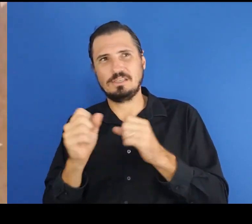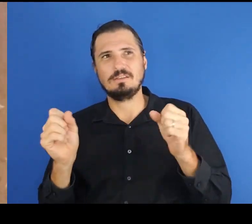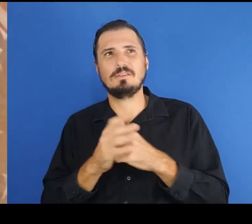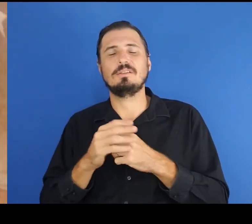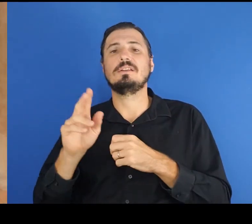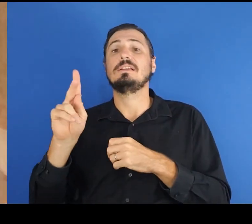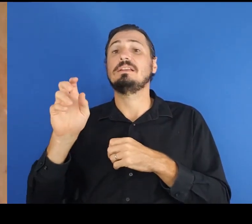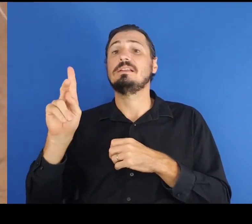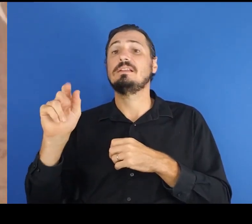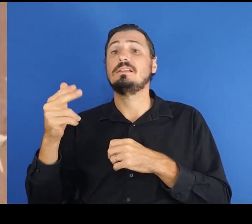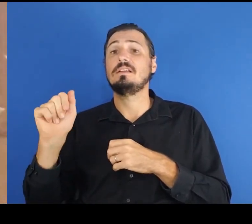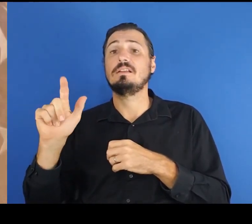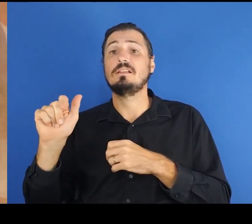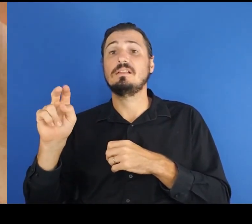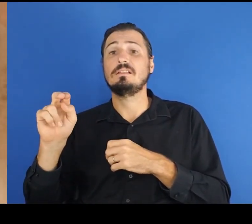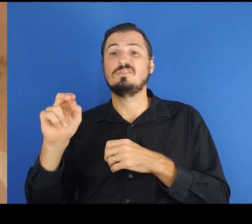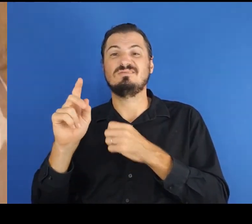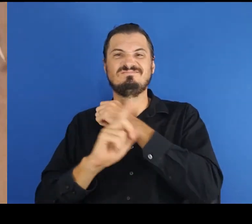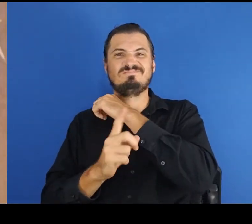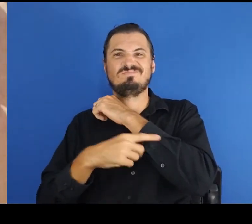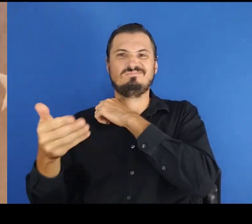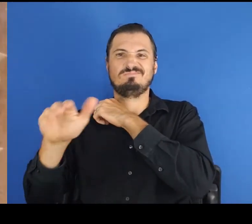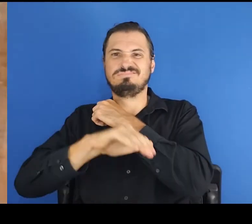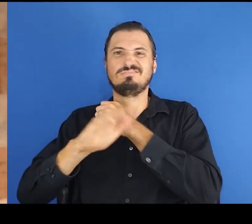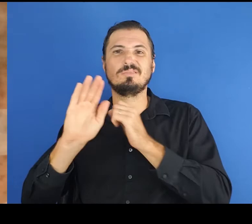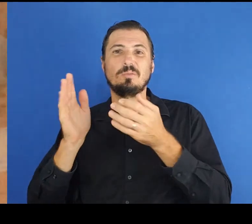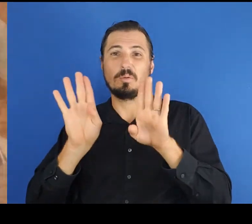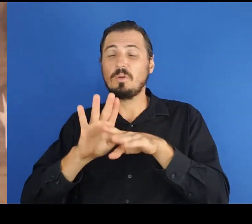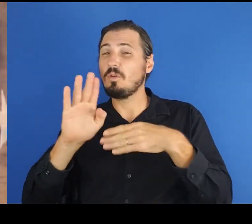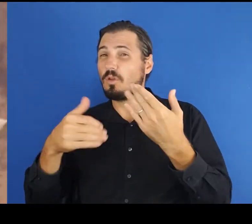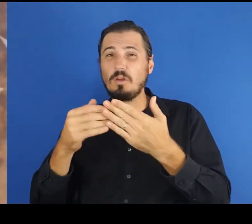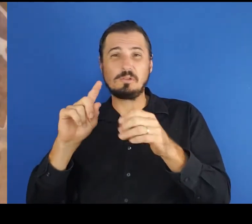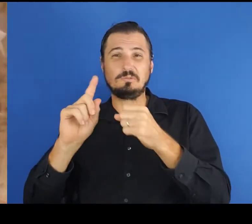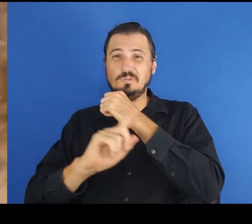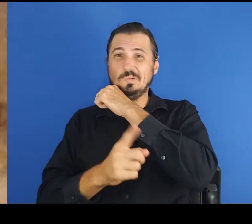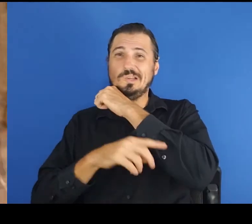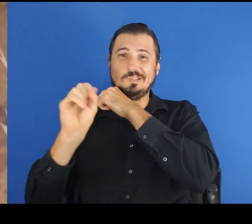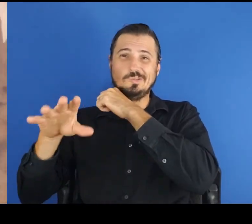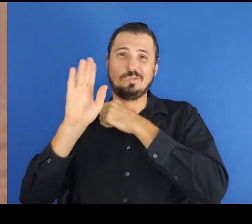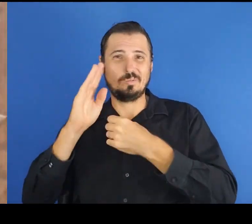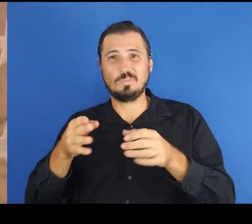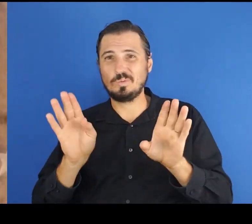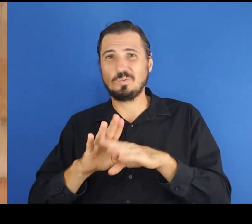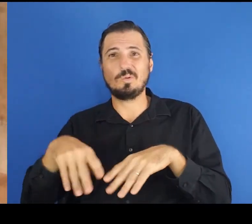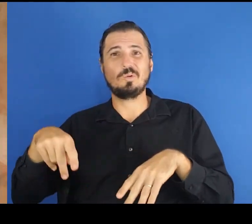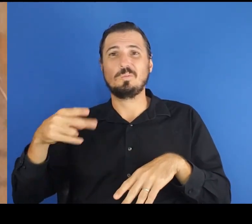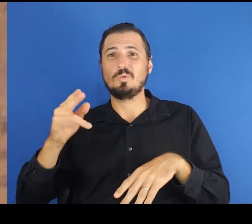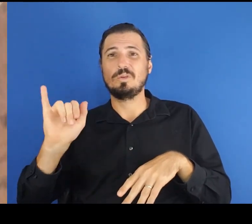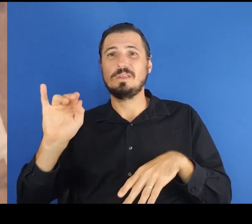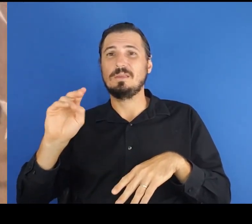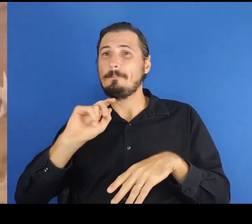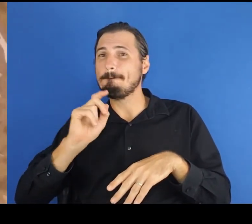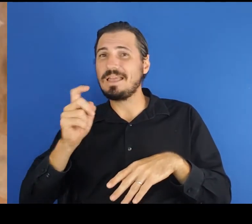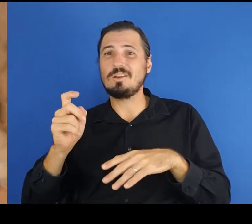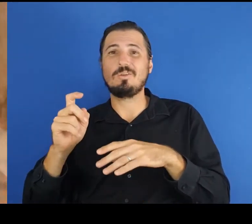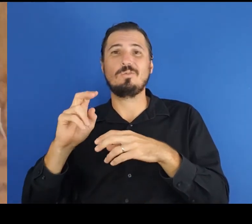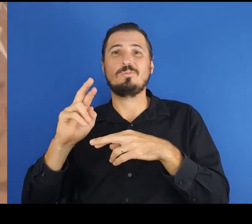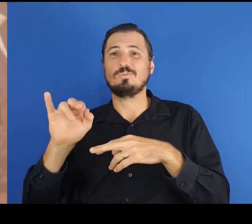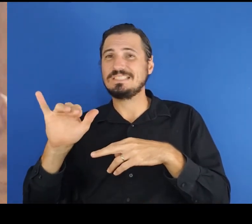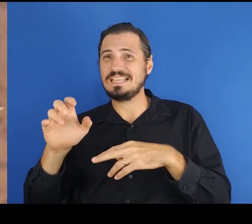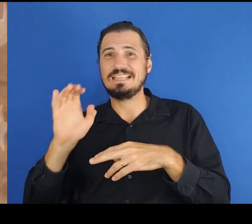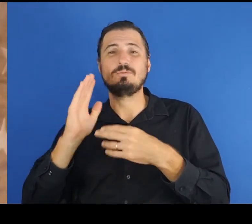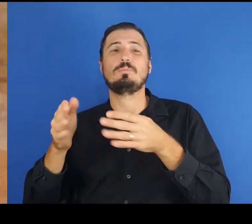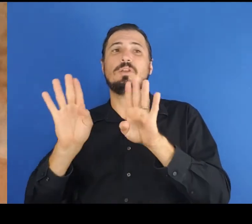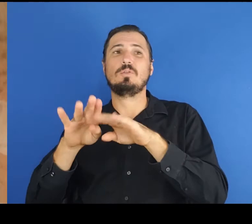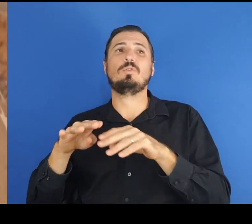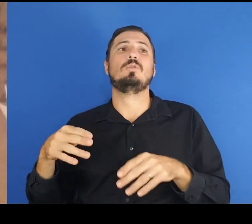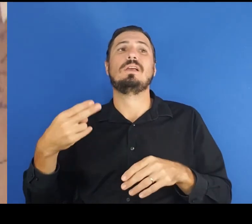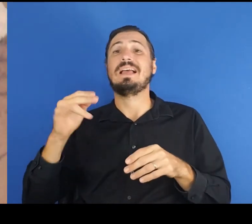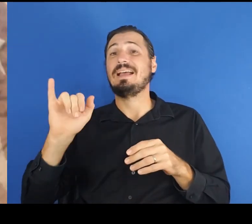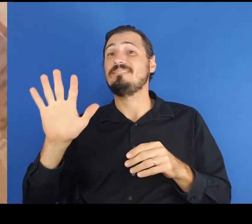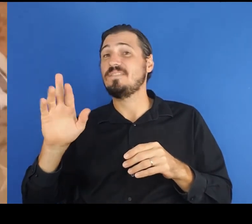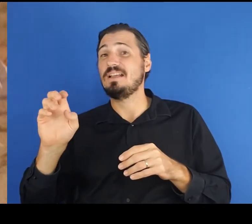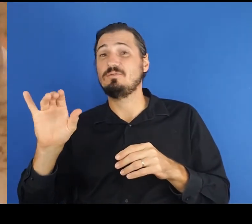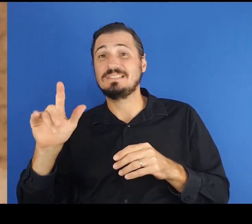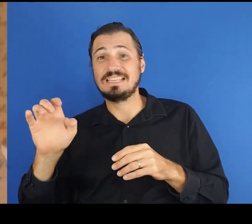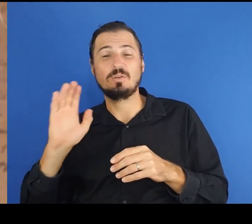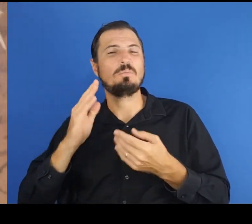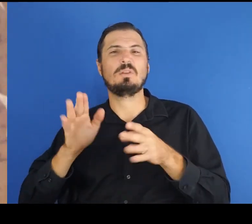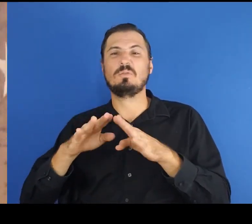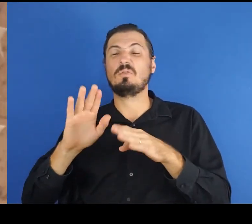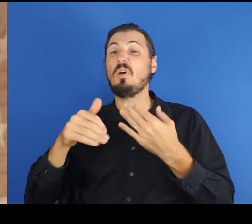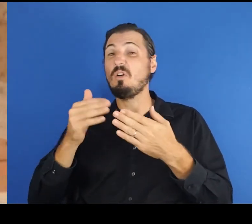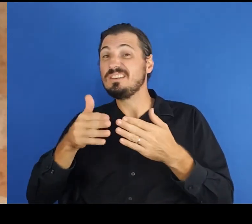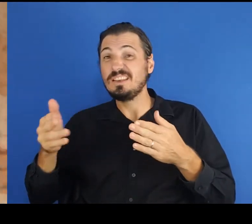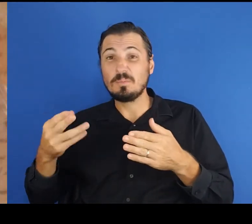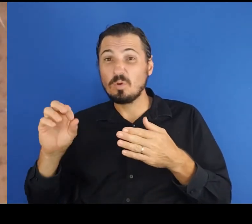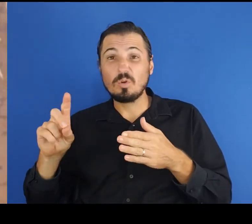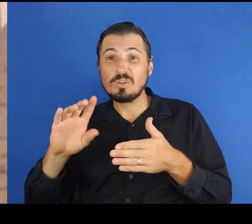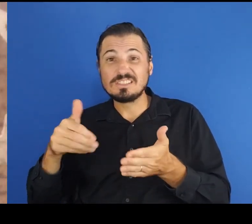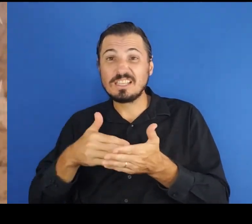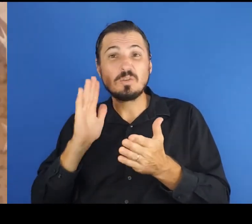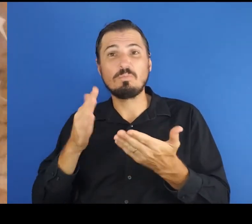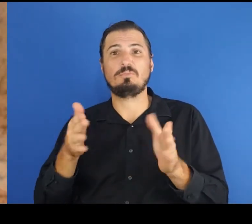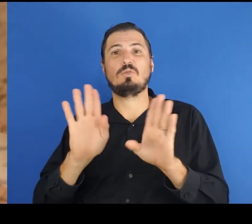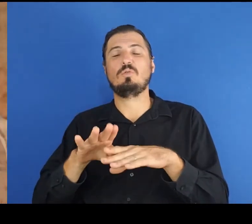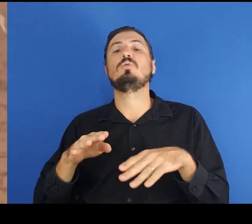The Kekaha Landfill, all refuse transfer stations, the Puhi Metals Recycling Center, the Reynolds HI5 Redemption Center in Līhu‘e, and all the neighborhood centers will be closed in observance